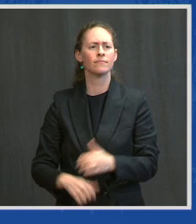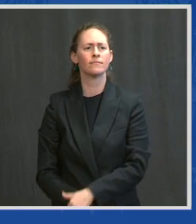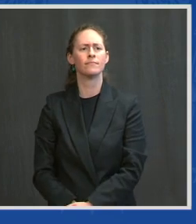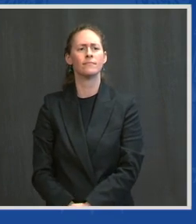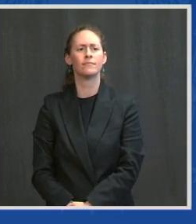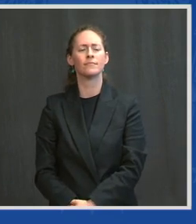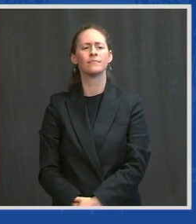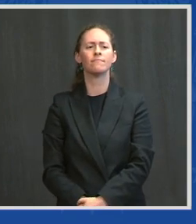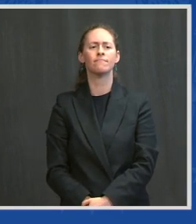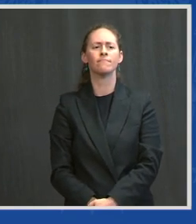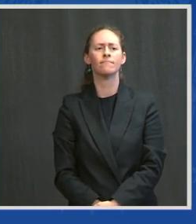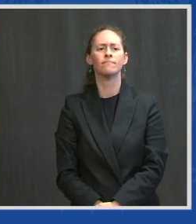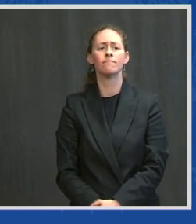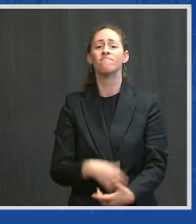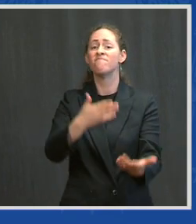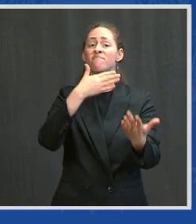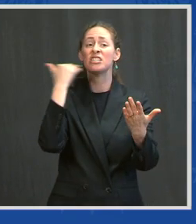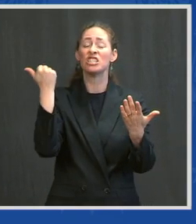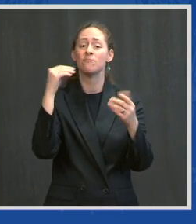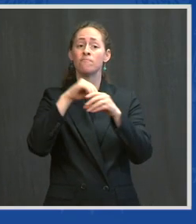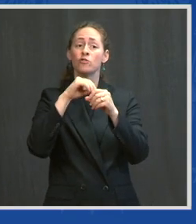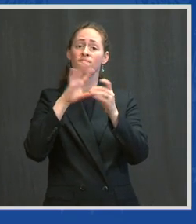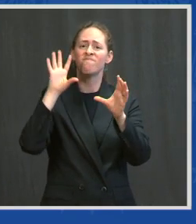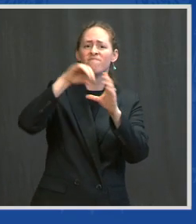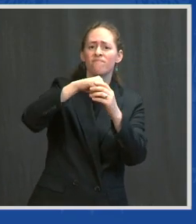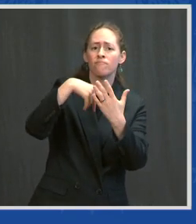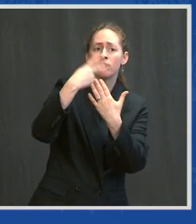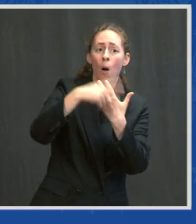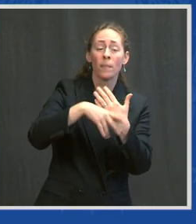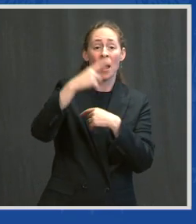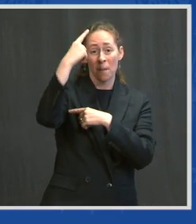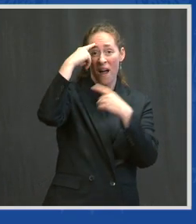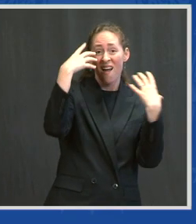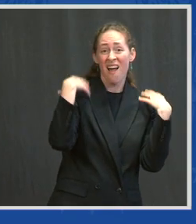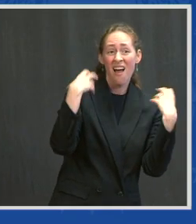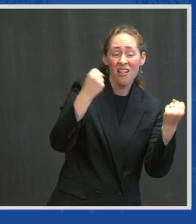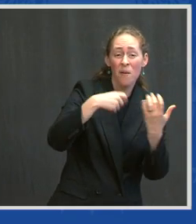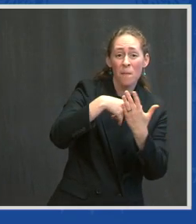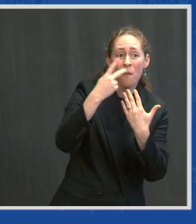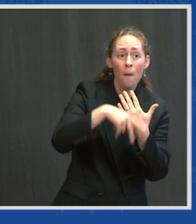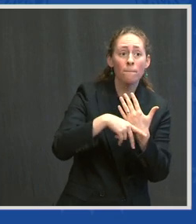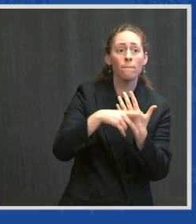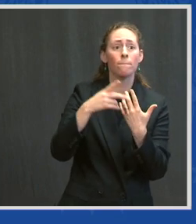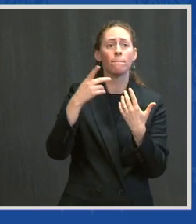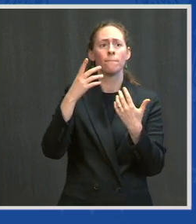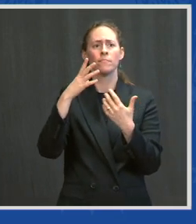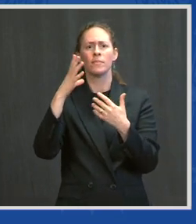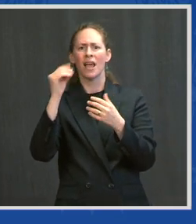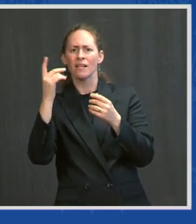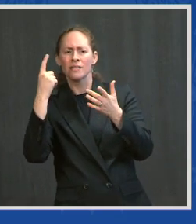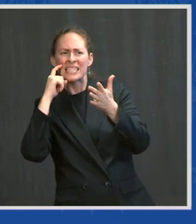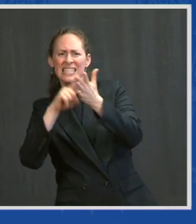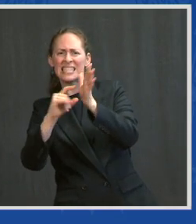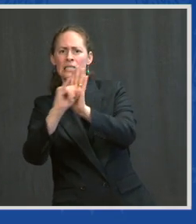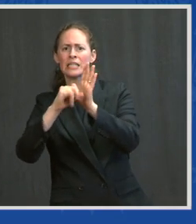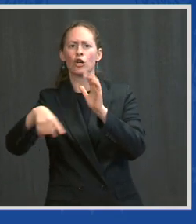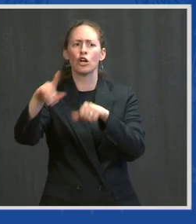We talked today -- everything from mental health programs to engaging people early on and letting them know there is other options.